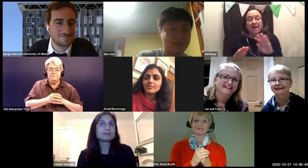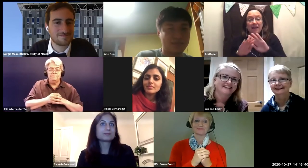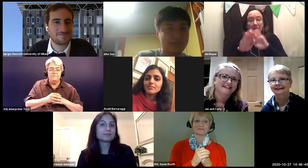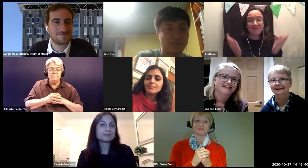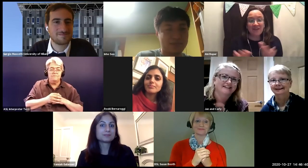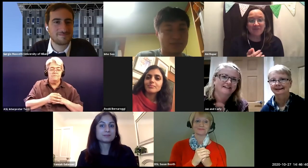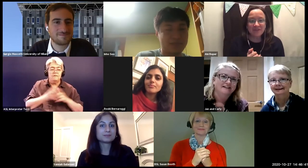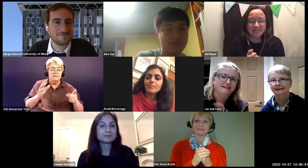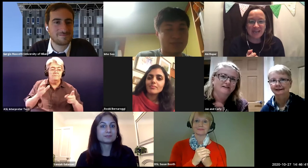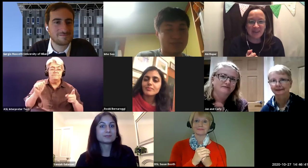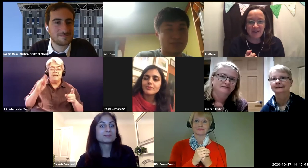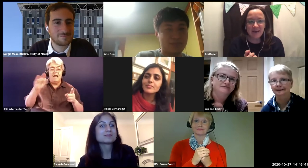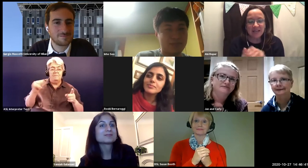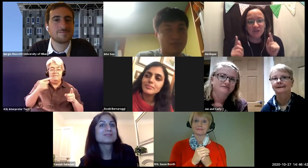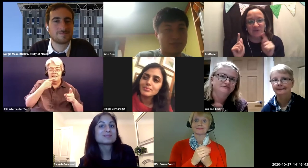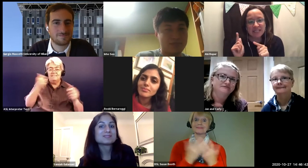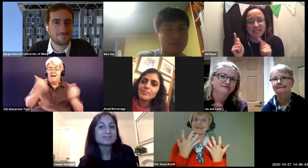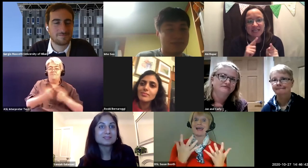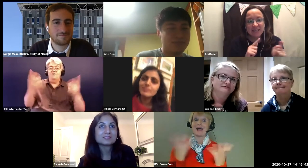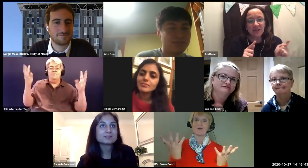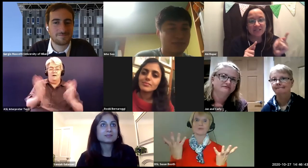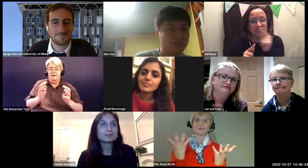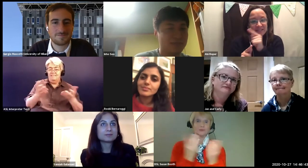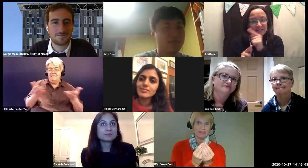now we have everyone together and you've seen each other's